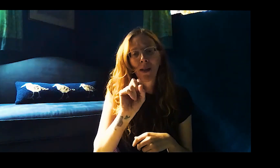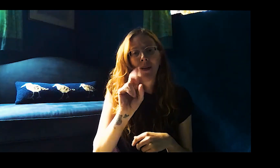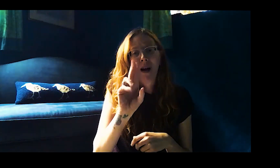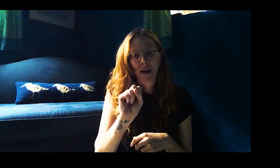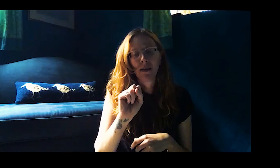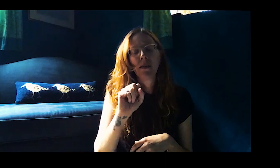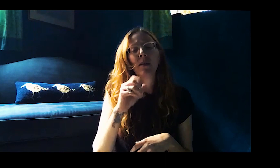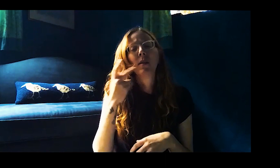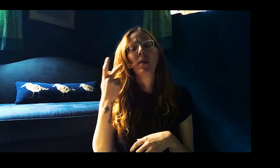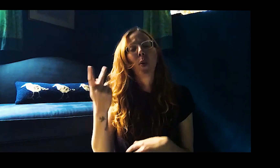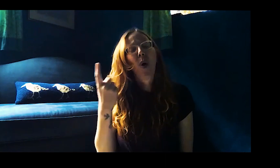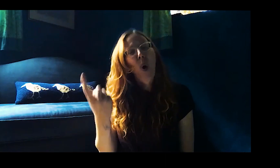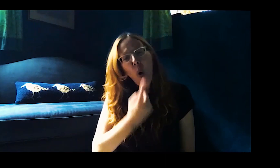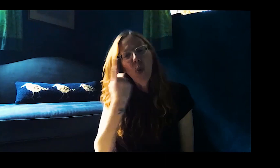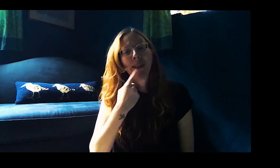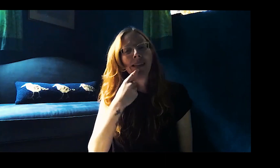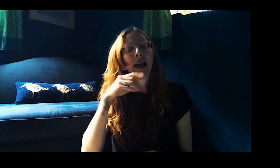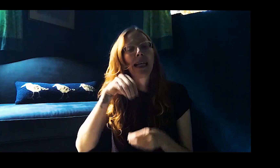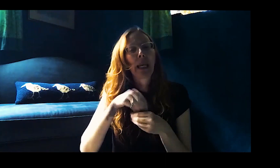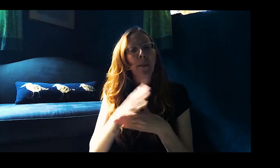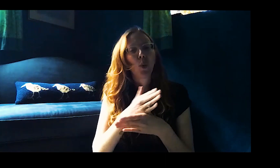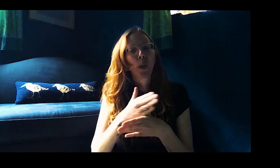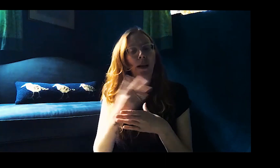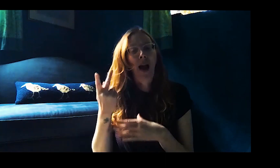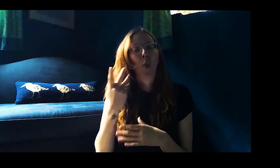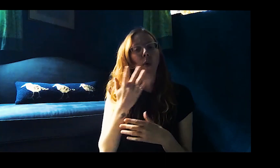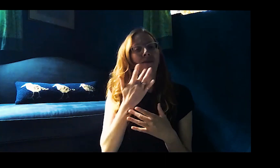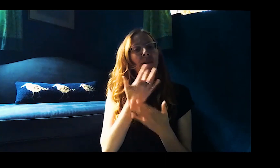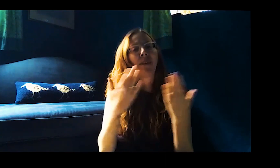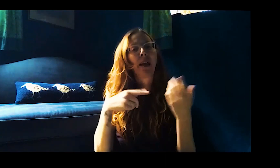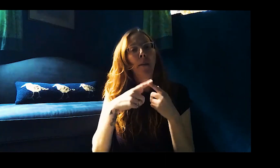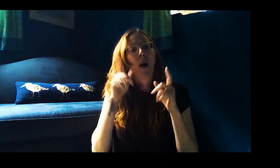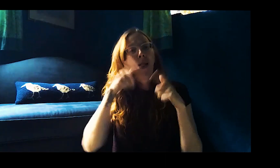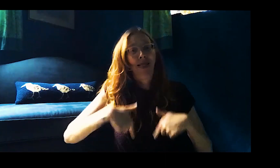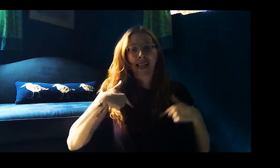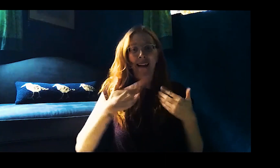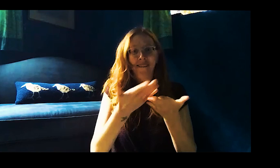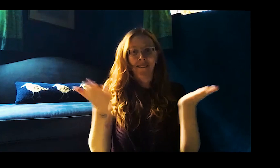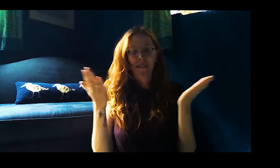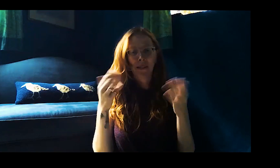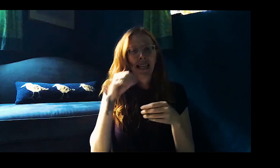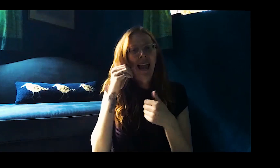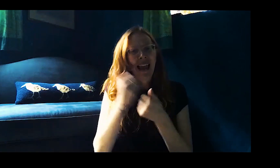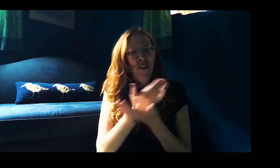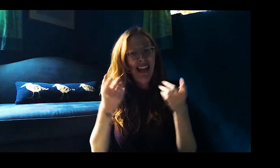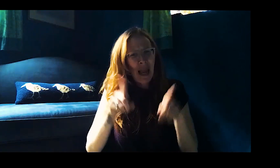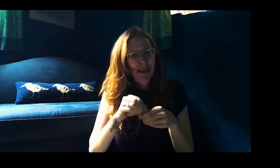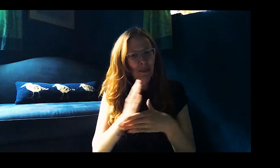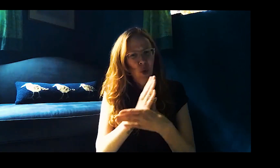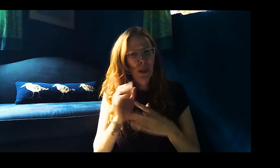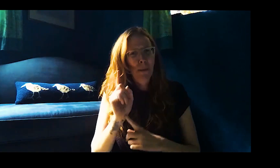this idea of in between us because we've always talked about the in-between moments. You know,